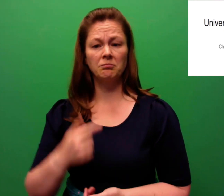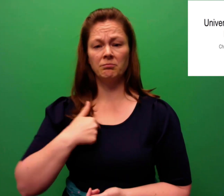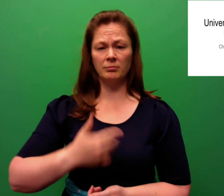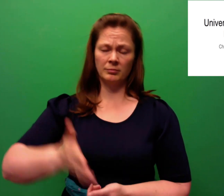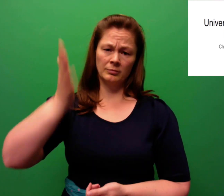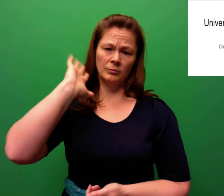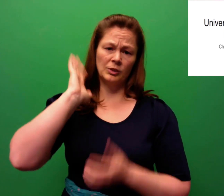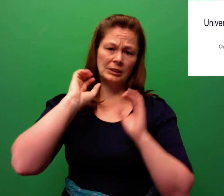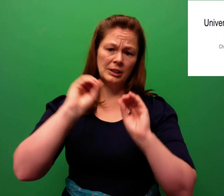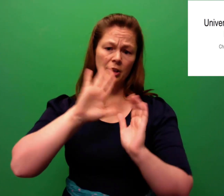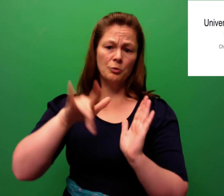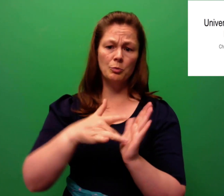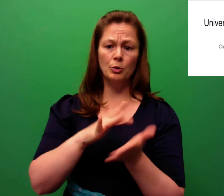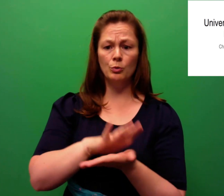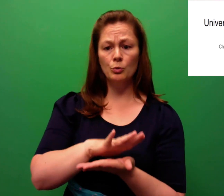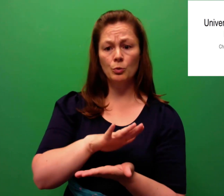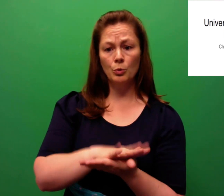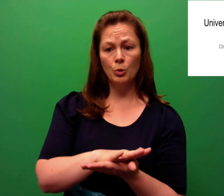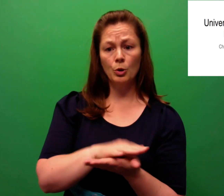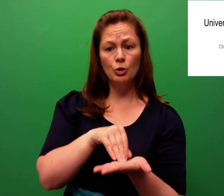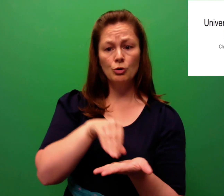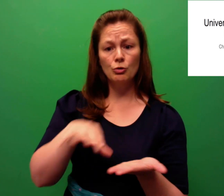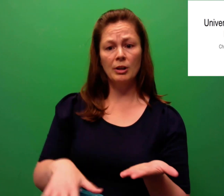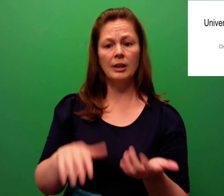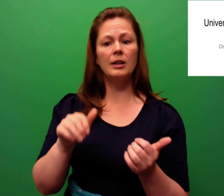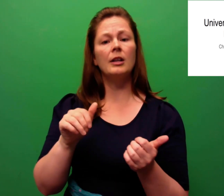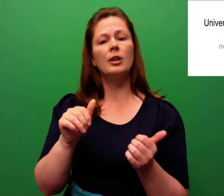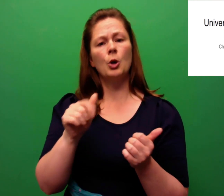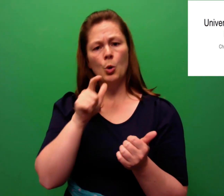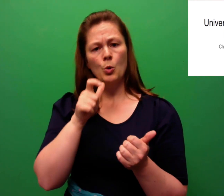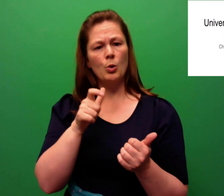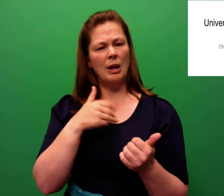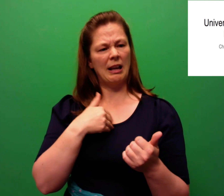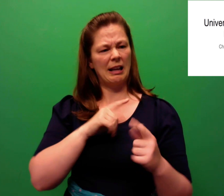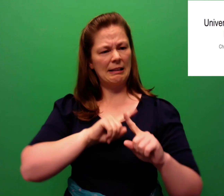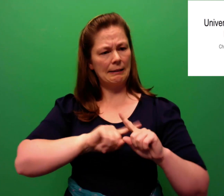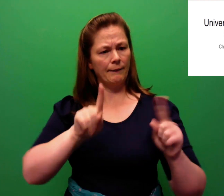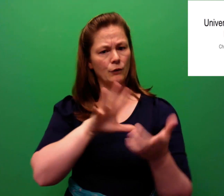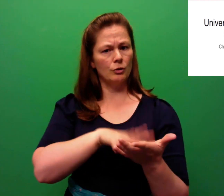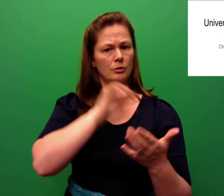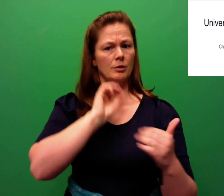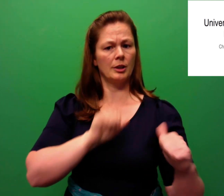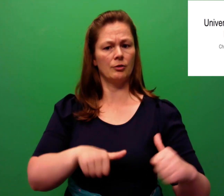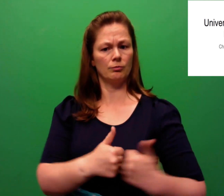at Gallaudet University. I used to teach middle school students with a variety of